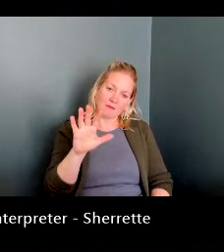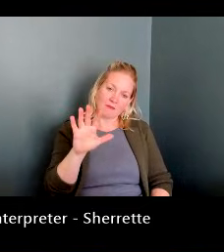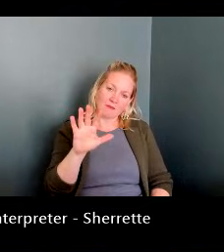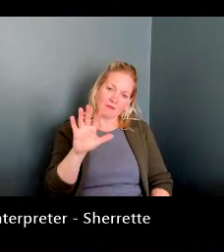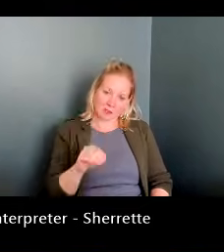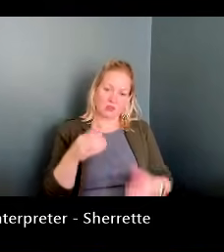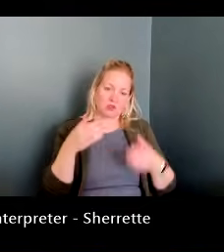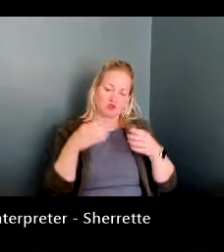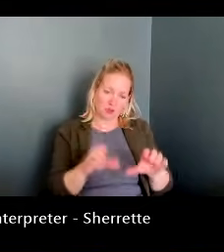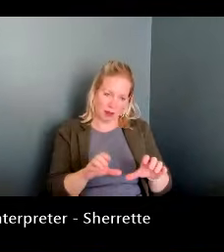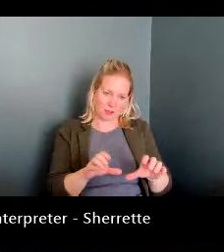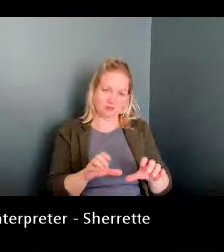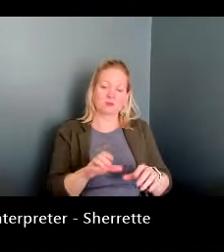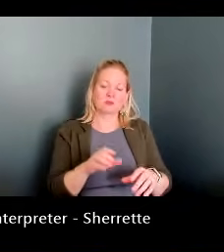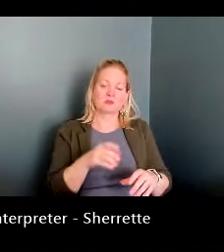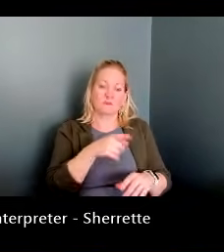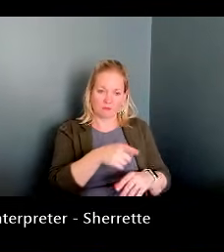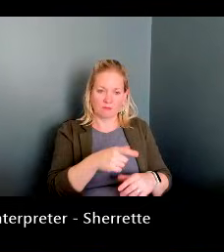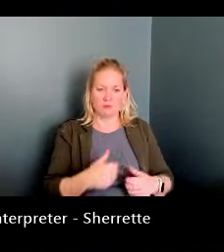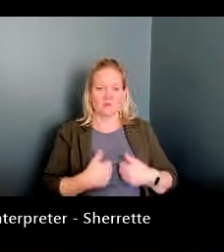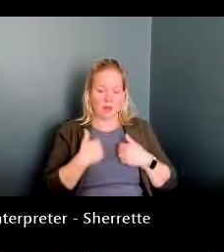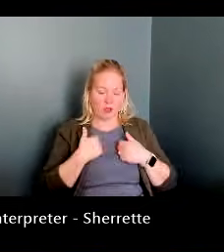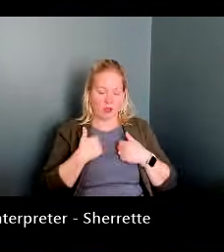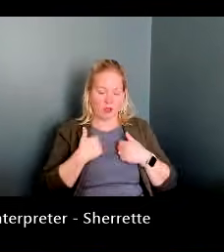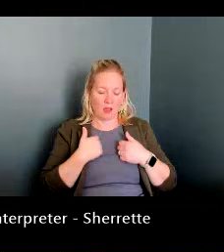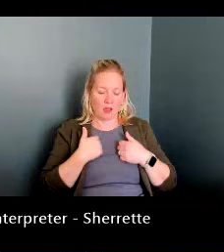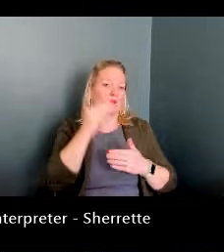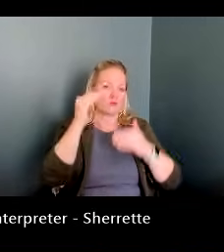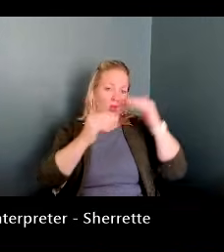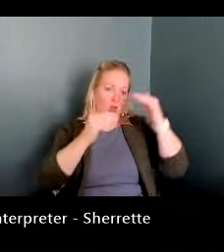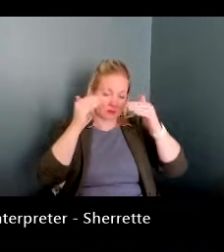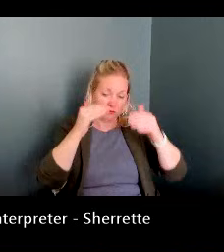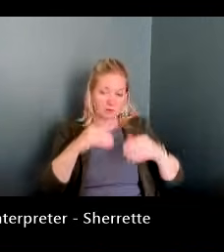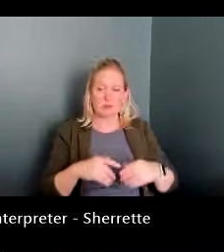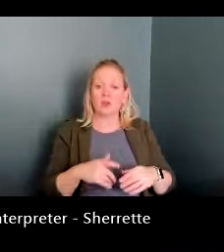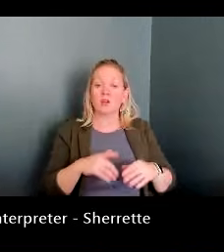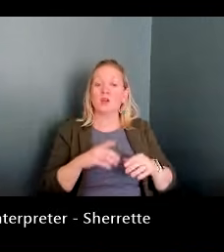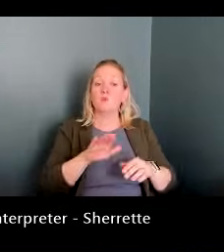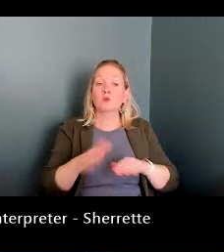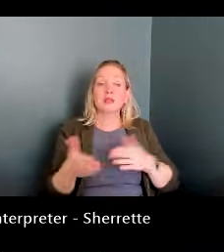until adulthood. And the mortality rate for sickle cell disease for children is going down.